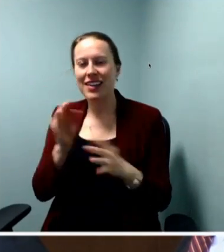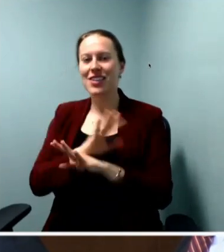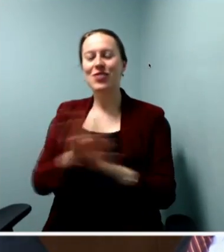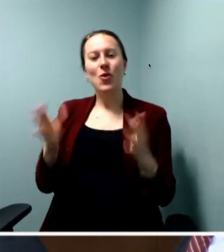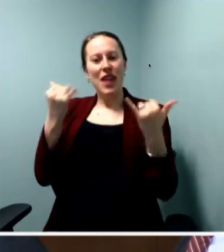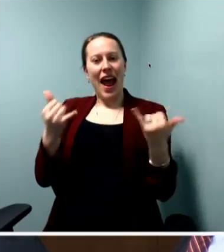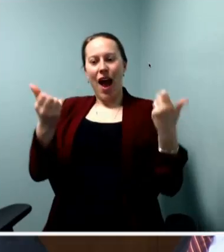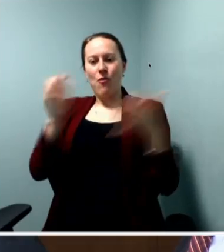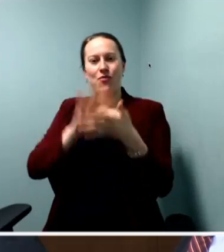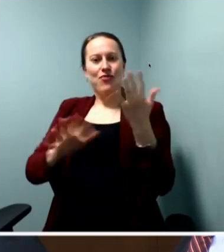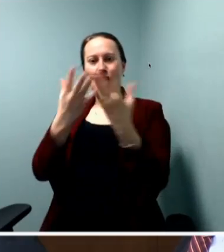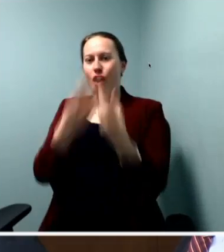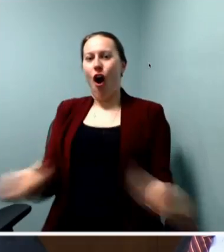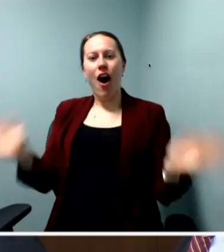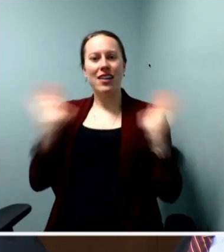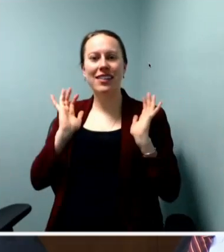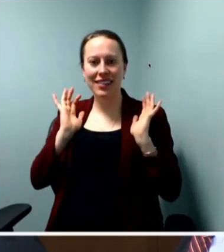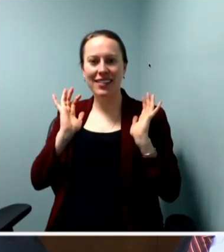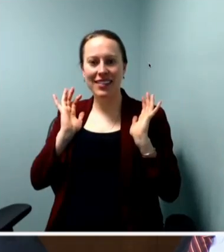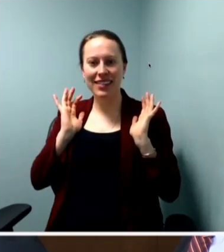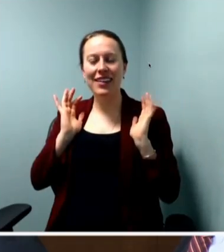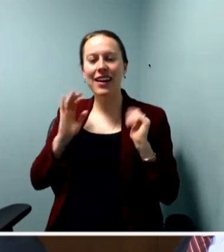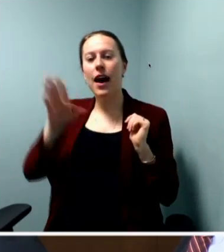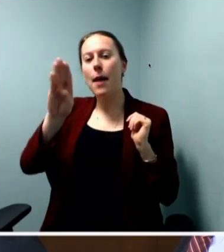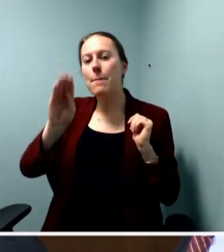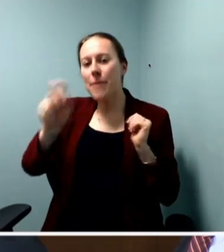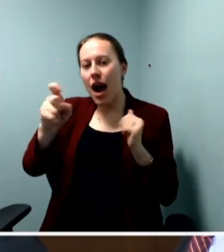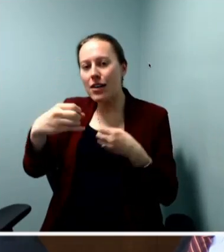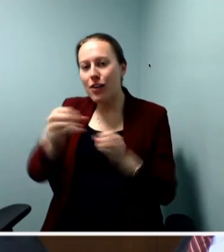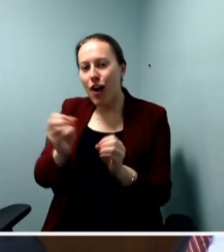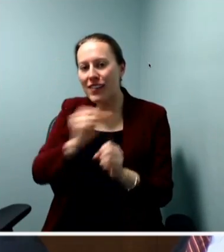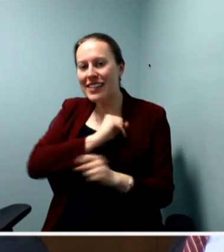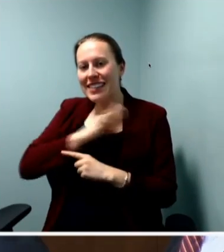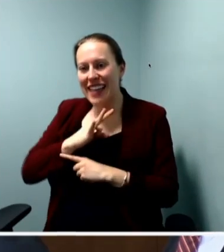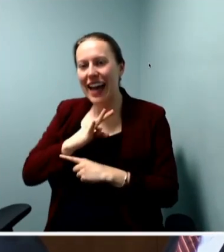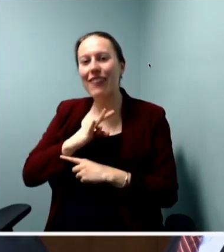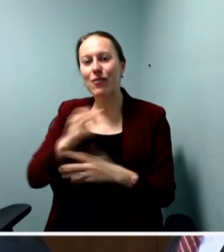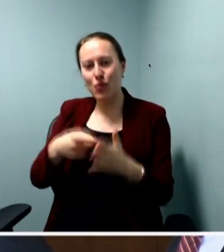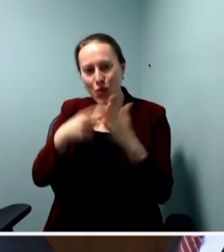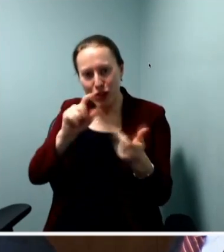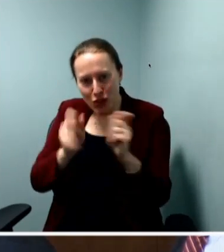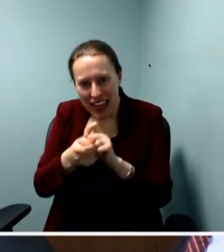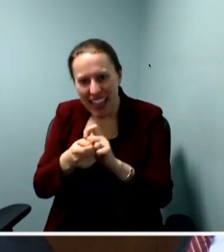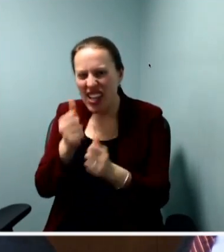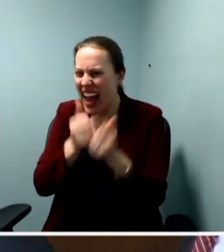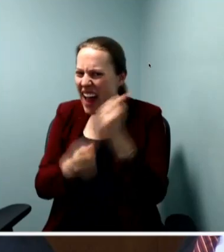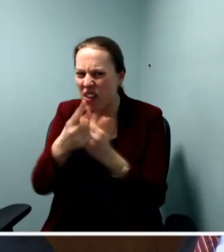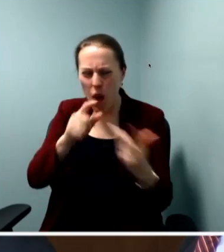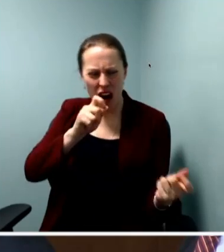But our box office staff had-- everyone had to change. And it was transformative.